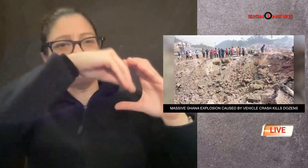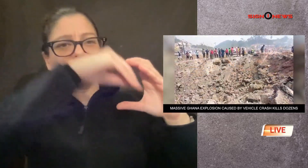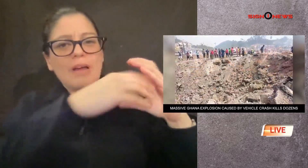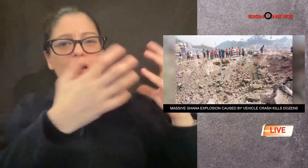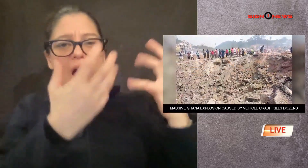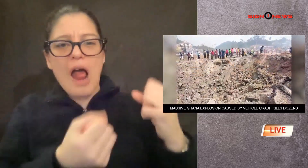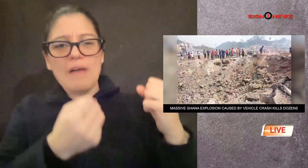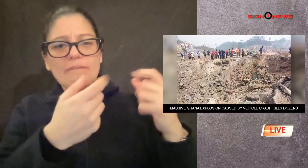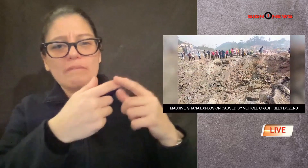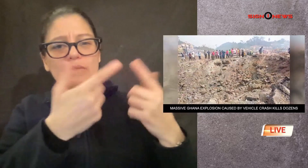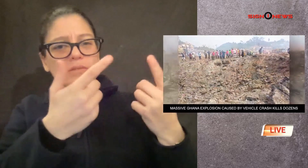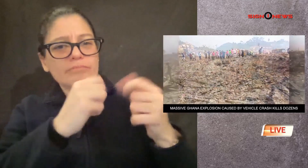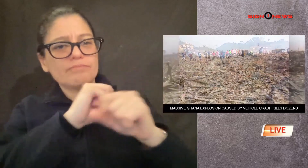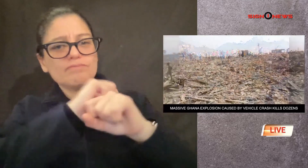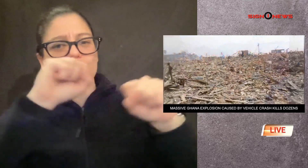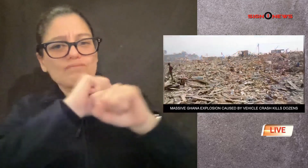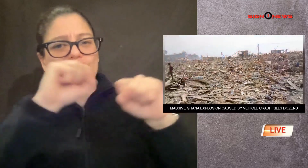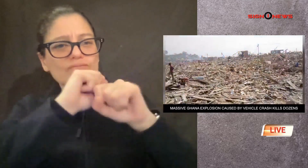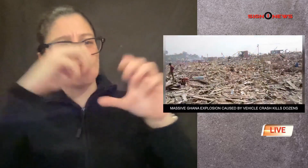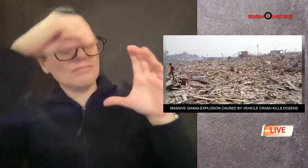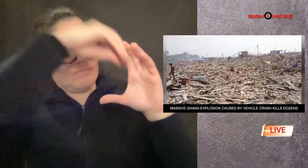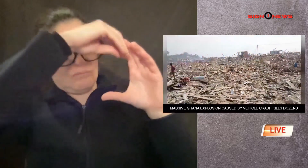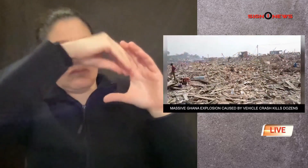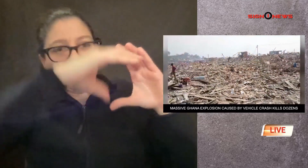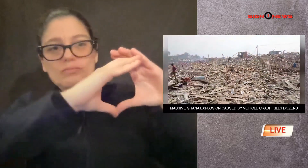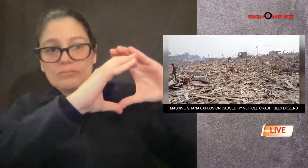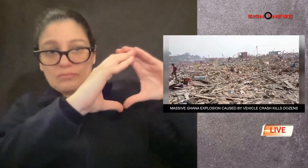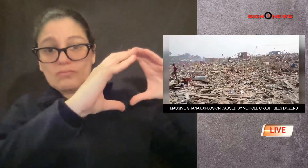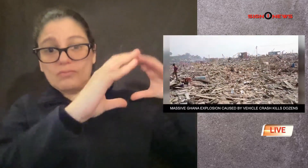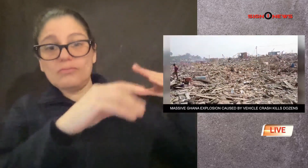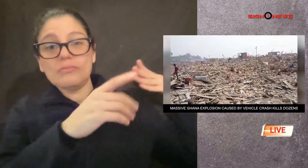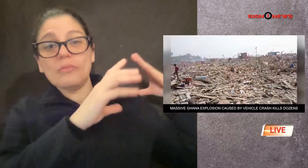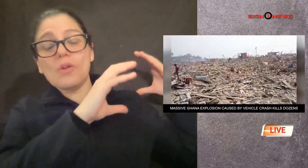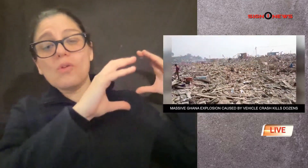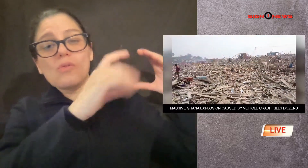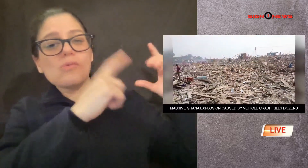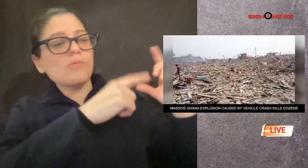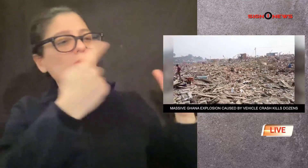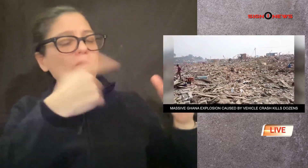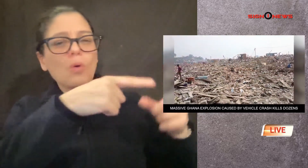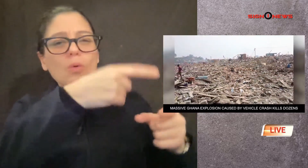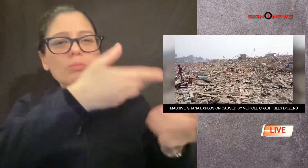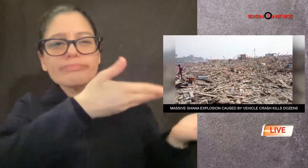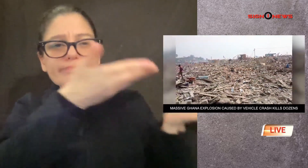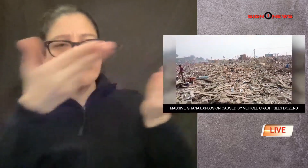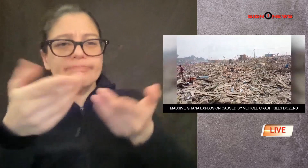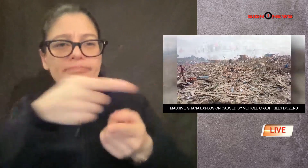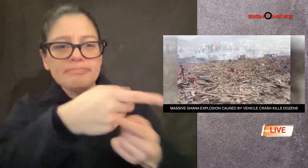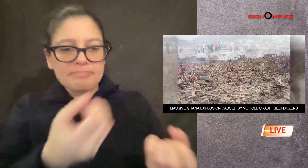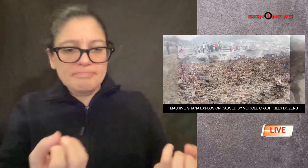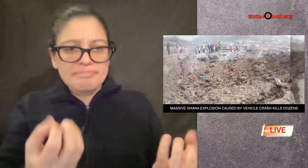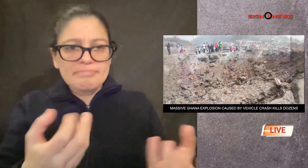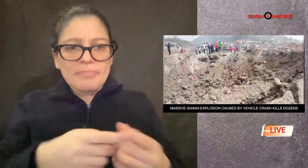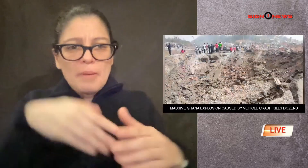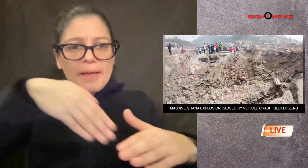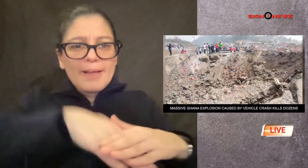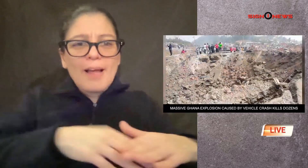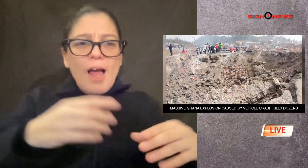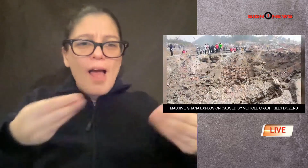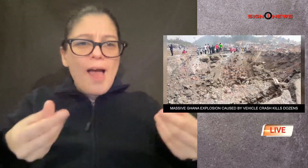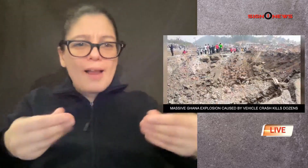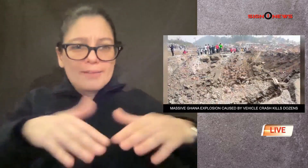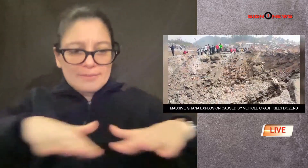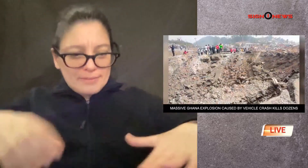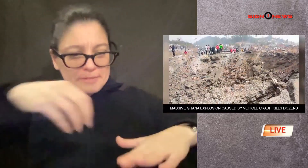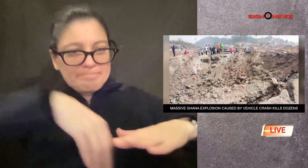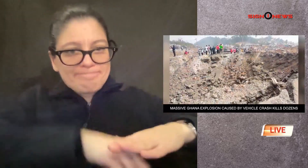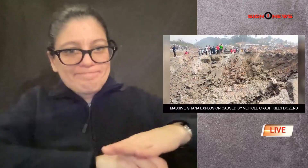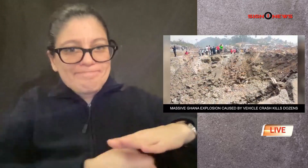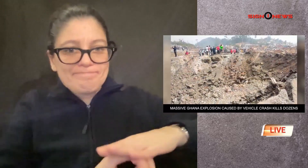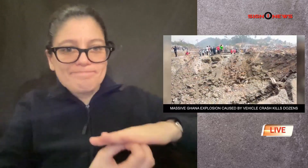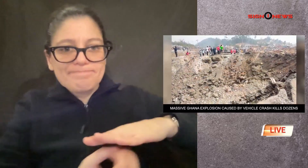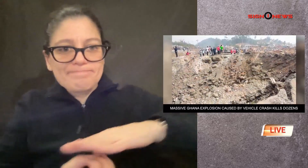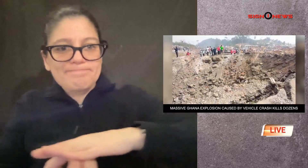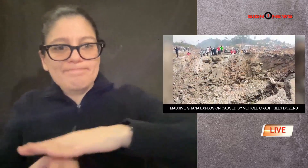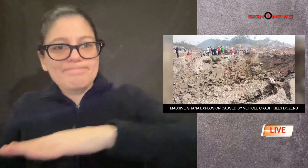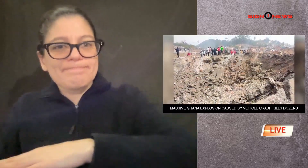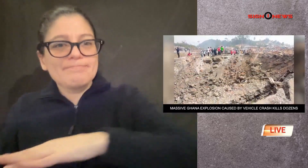official say the blast happened when a truck carrying explosives for mining operations